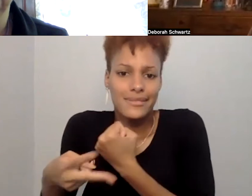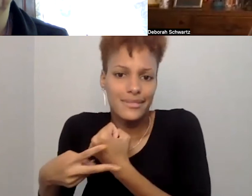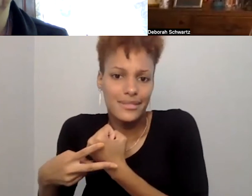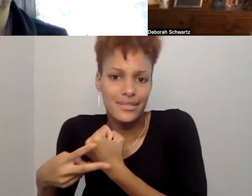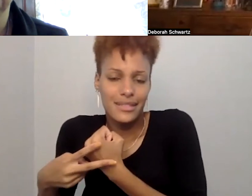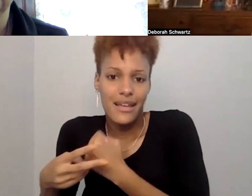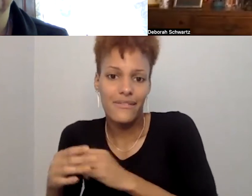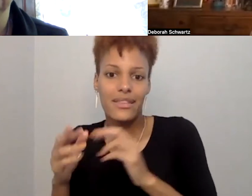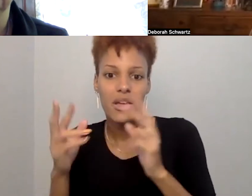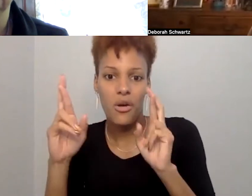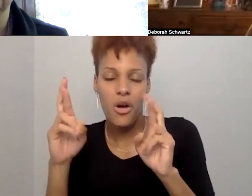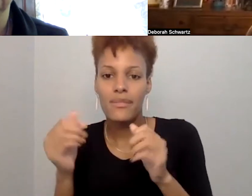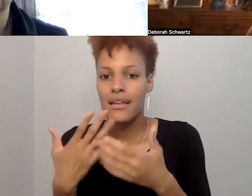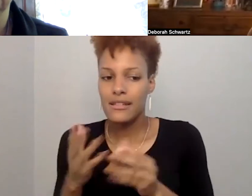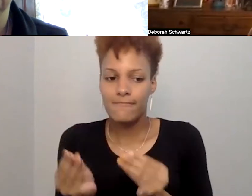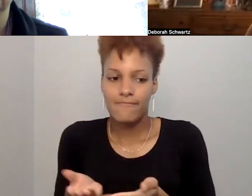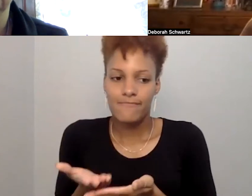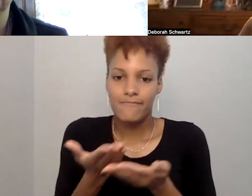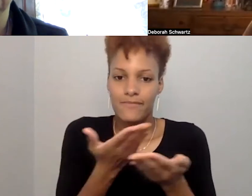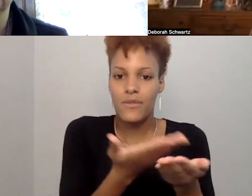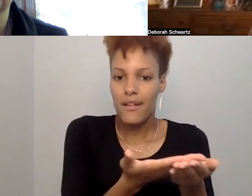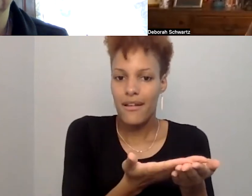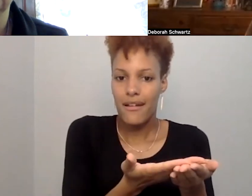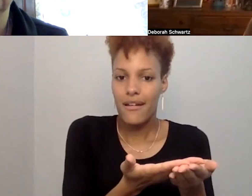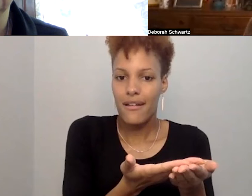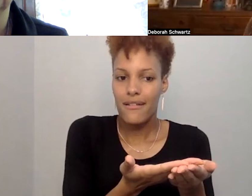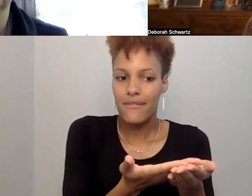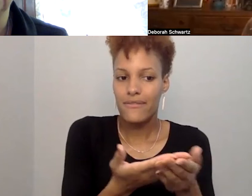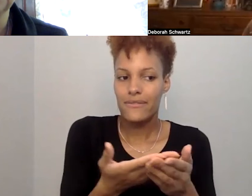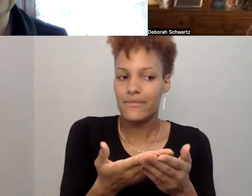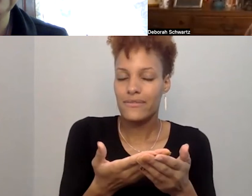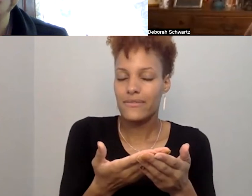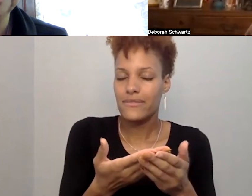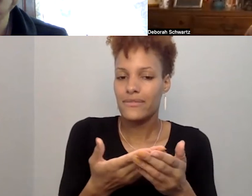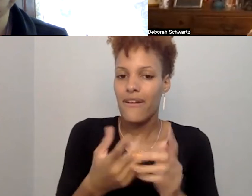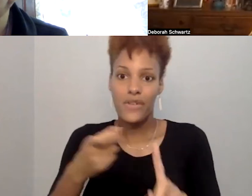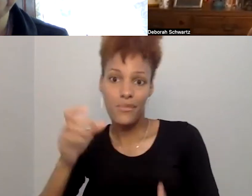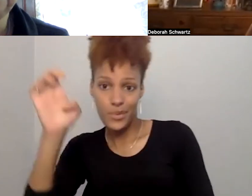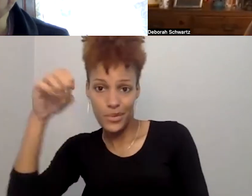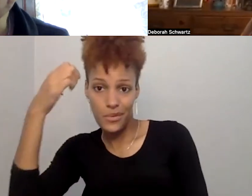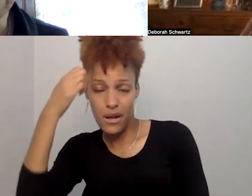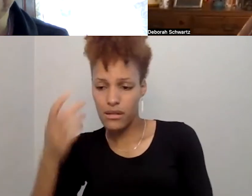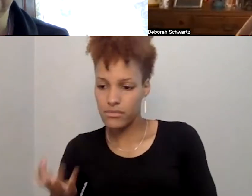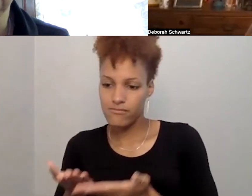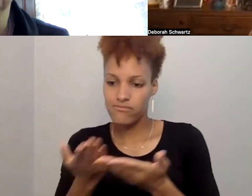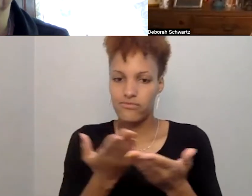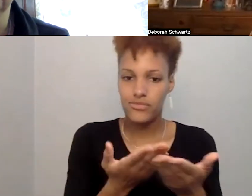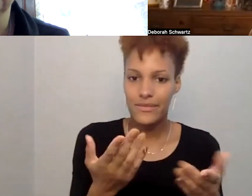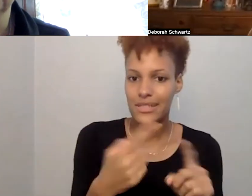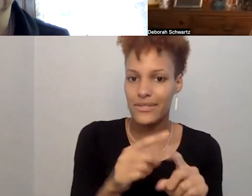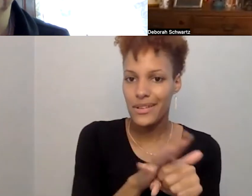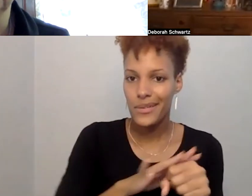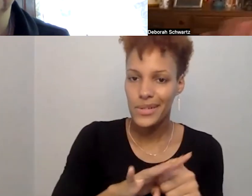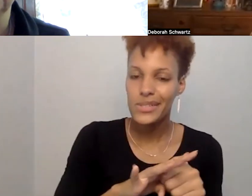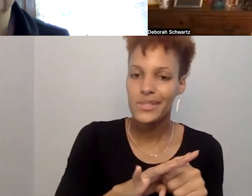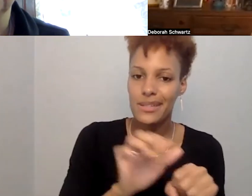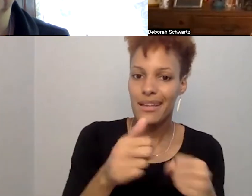they, they've found their way out of, out of Europe. That's great, So yeah, yeah, um but I think that, you know, it's, it